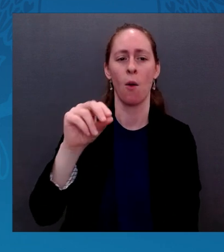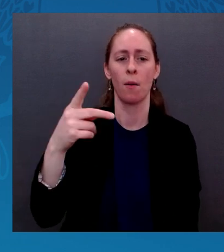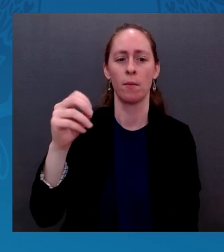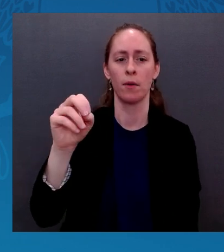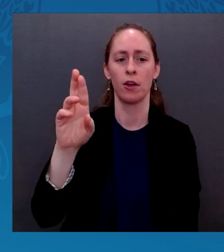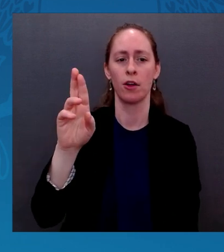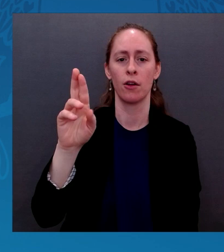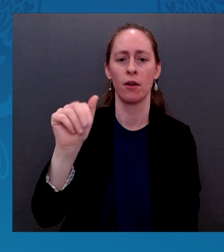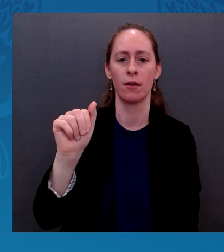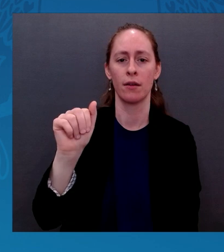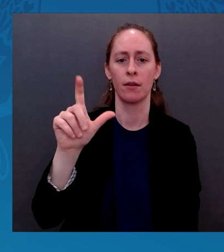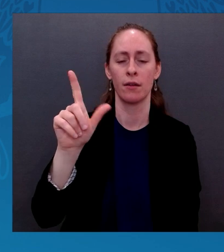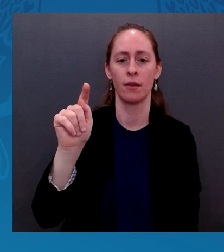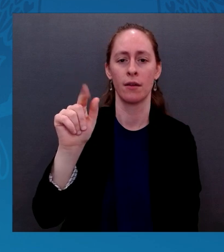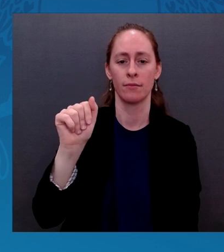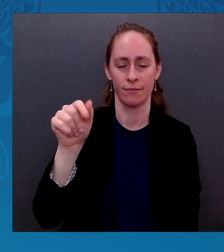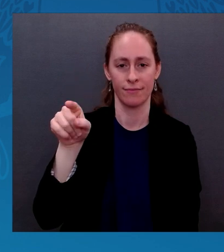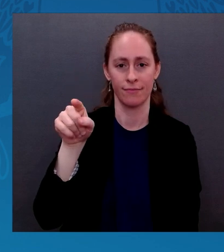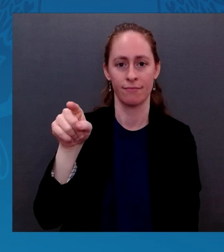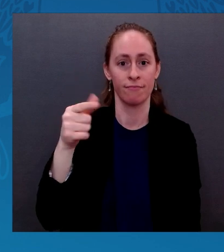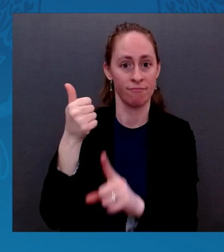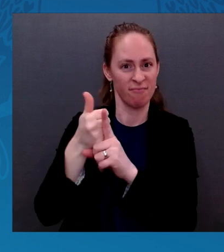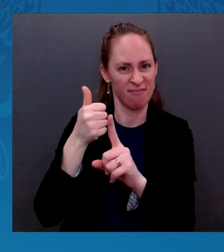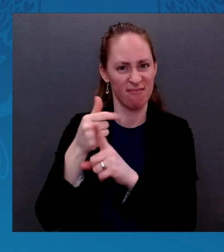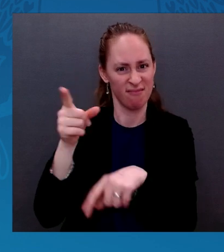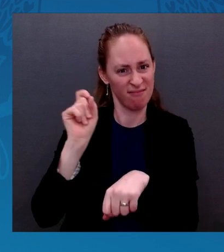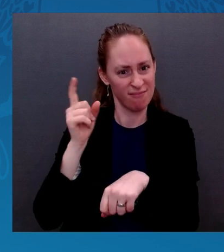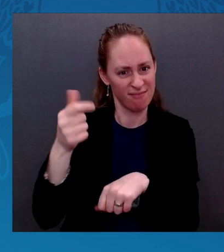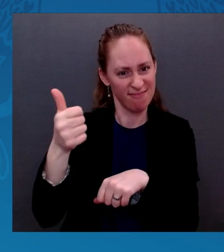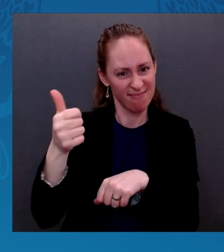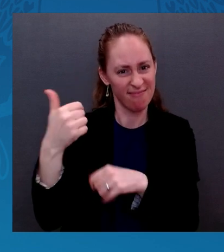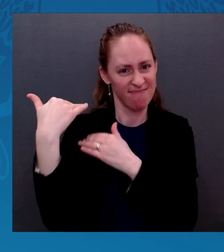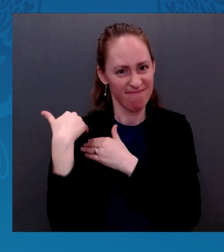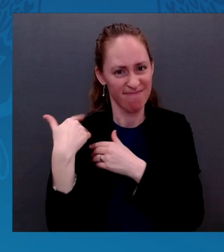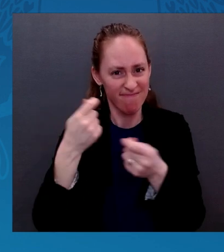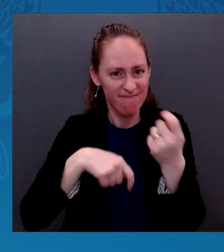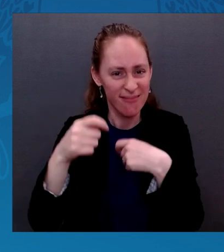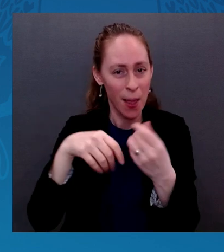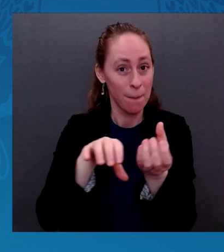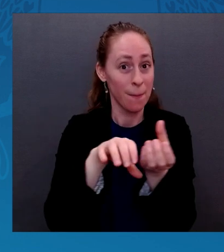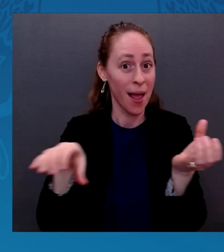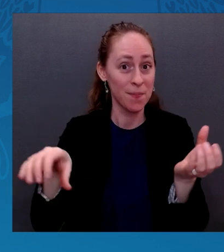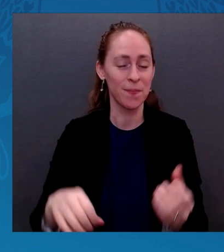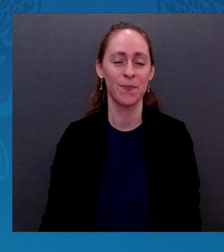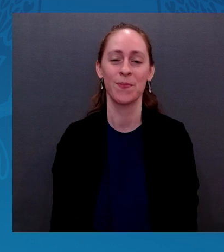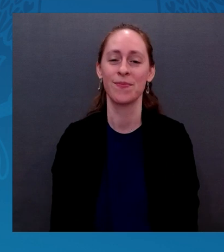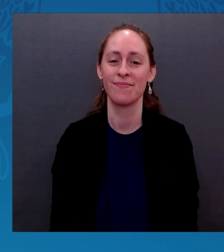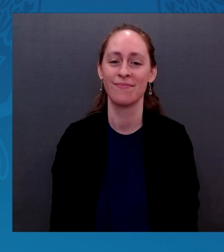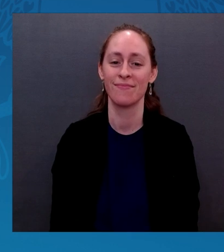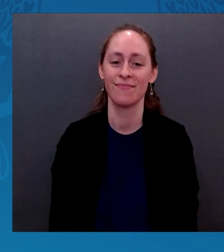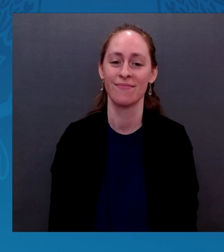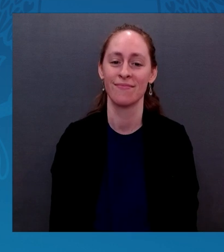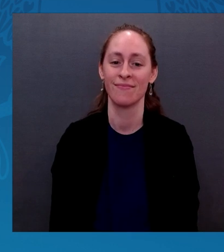Mr. Peralta, the work that you will do to protect thousands of people from that contamination is so outstanding.